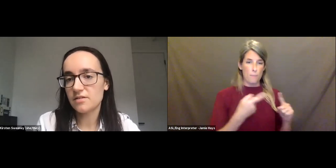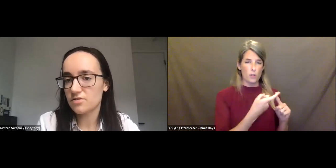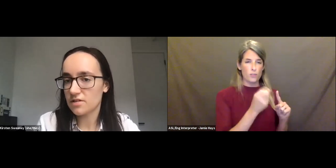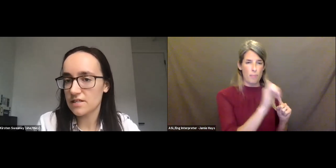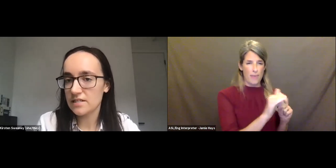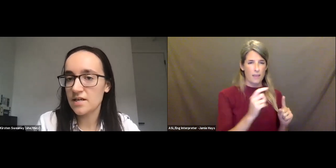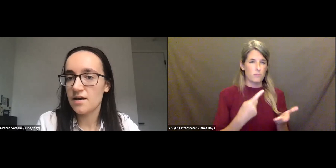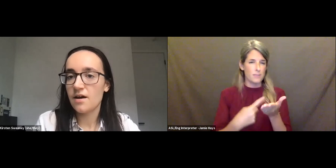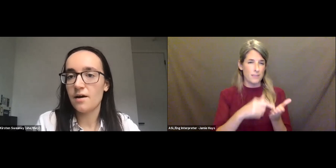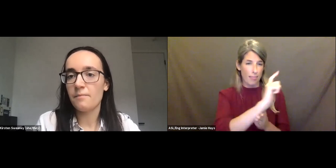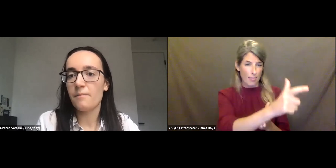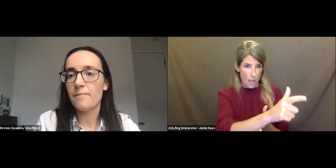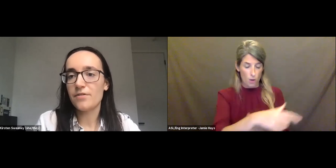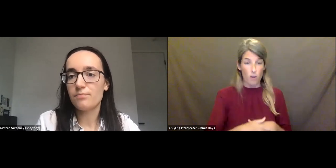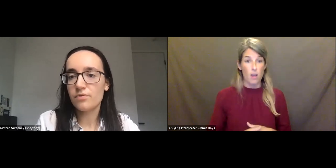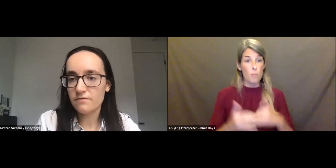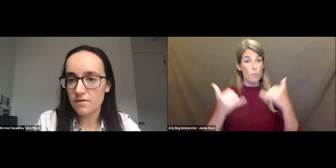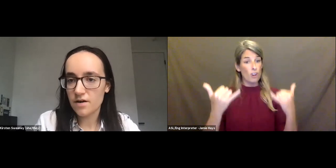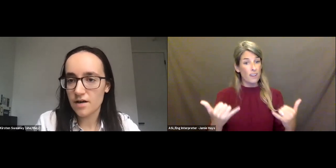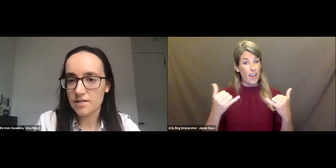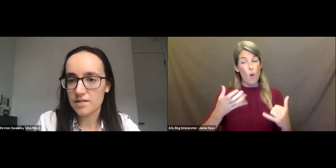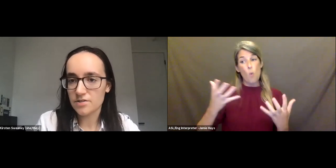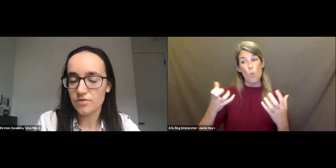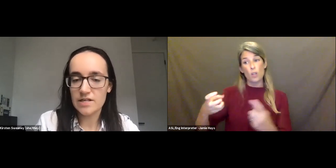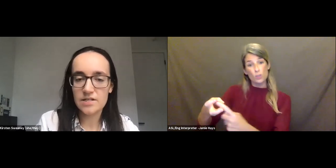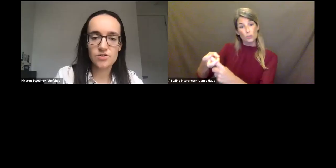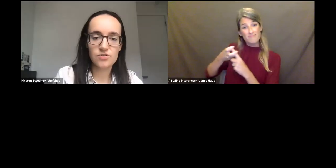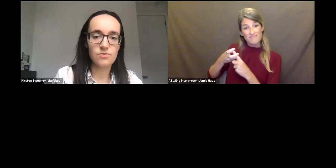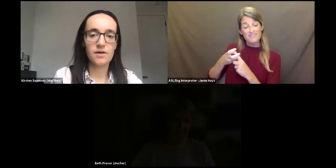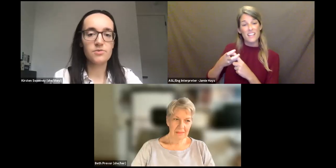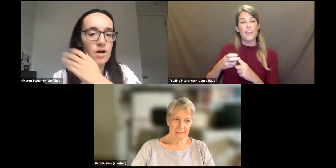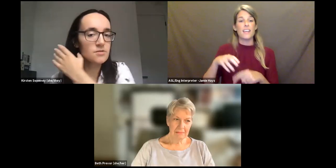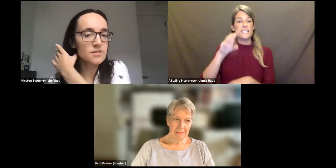Consultant, Beth Prevor, onto the screen to talk to us a